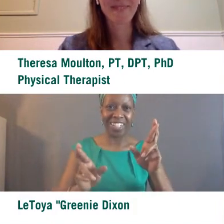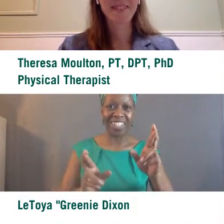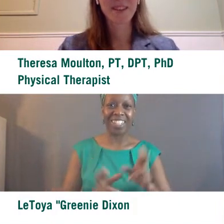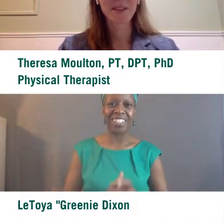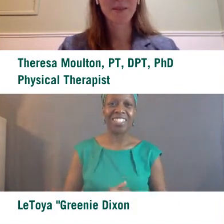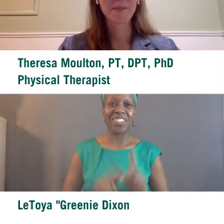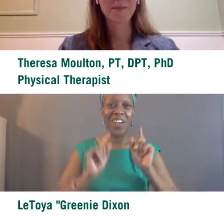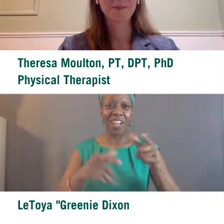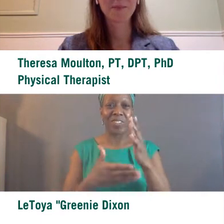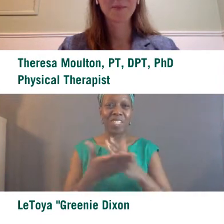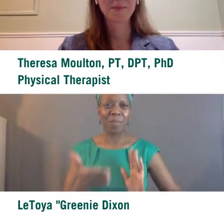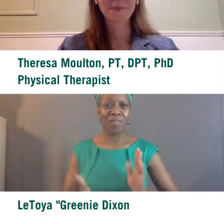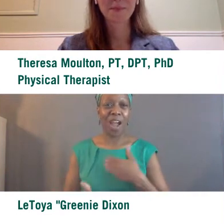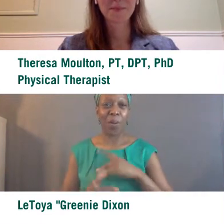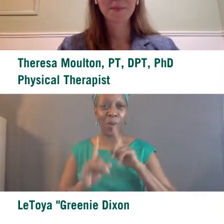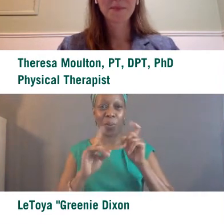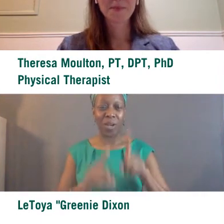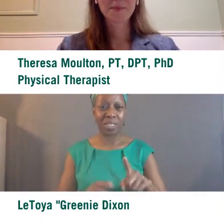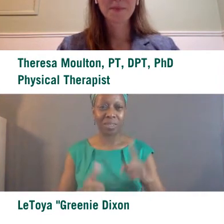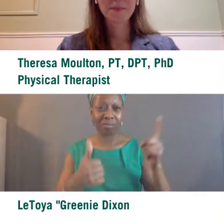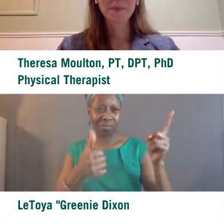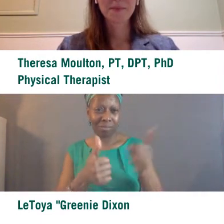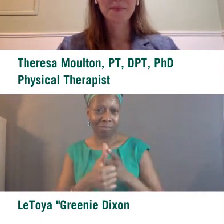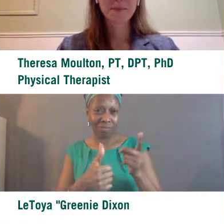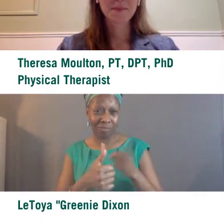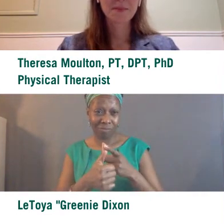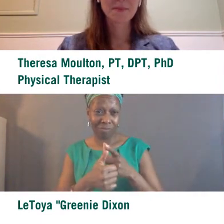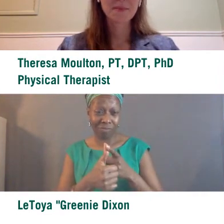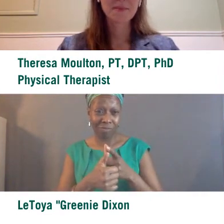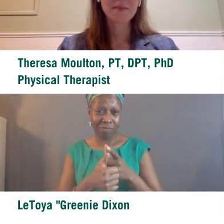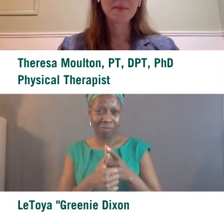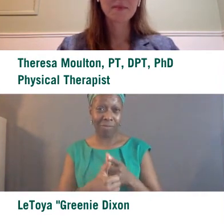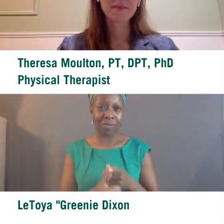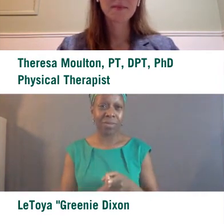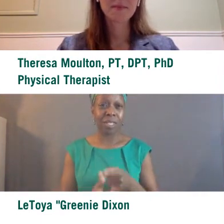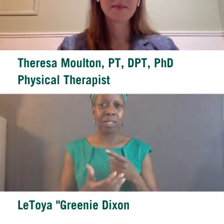One of the first one that has come in is talking about muscles.